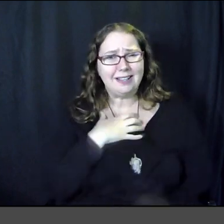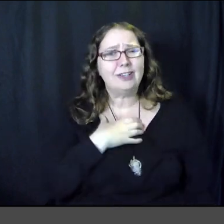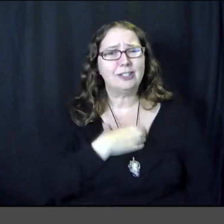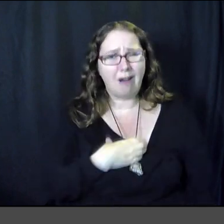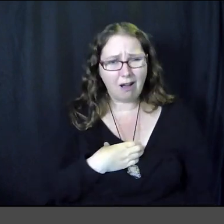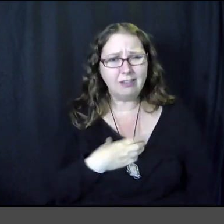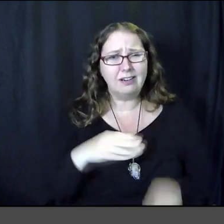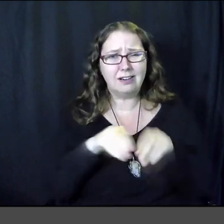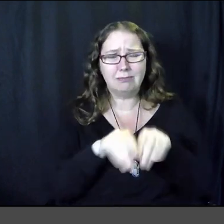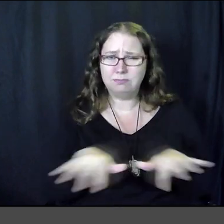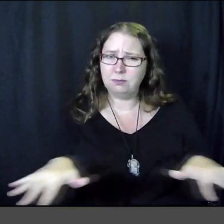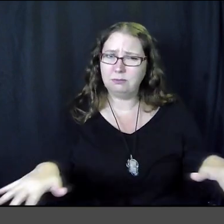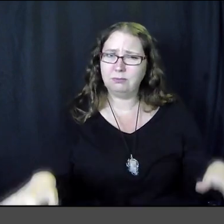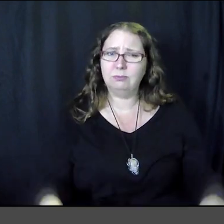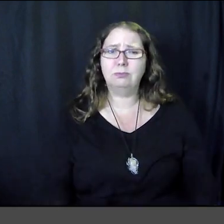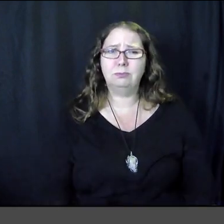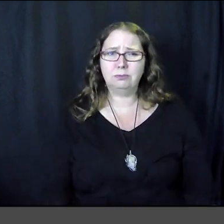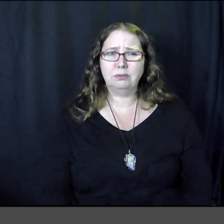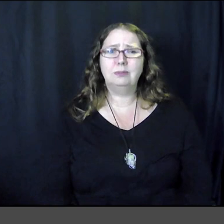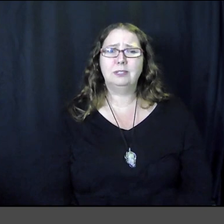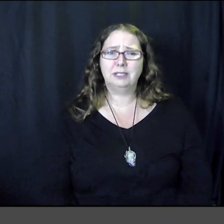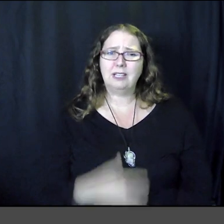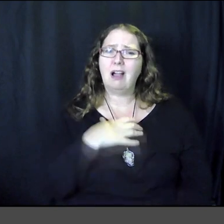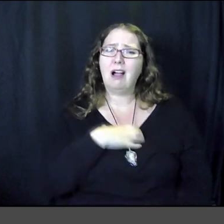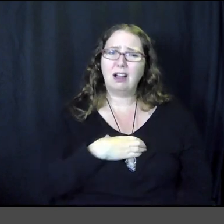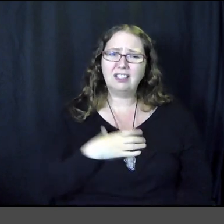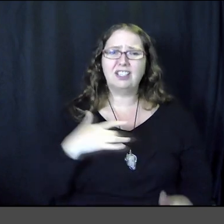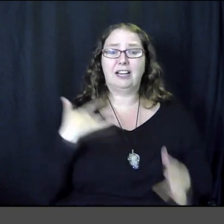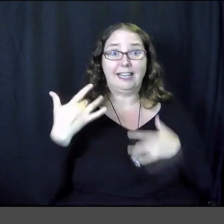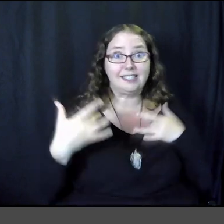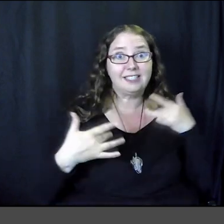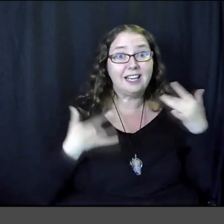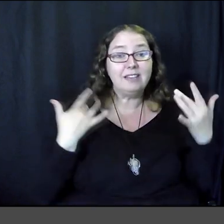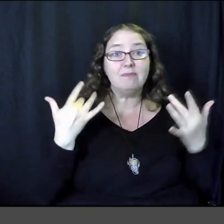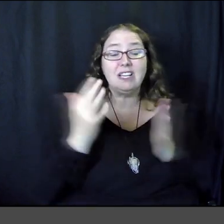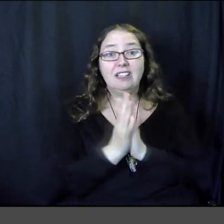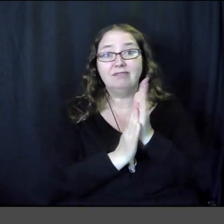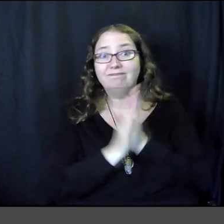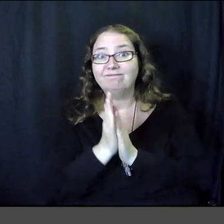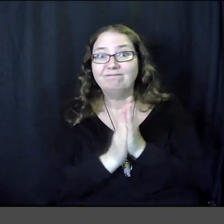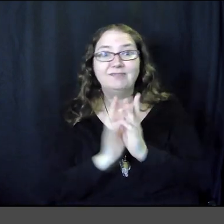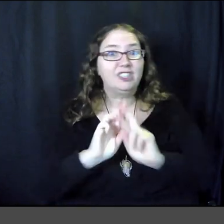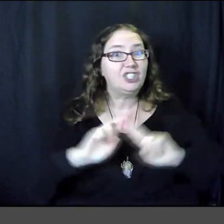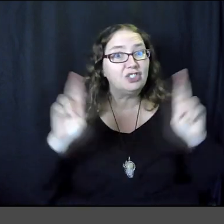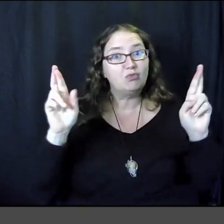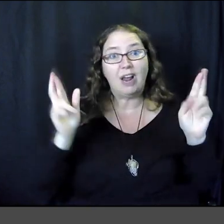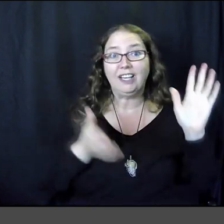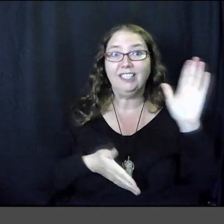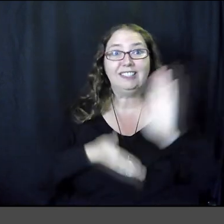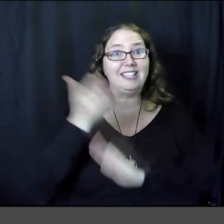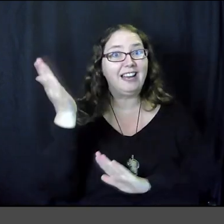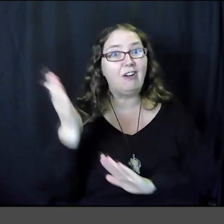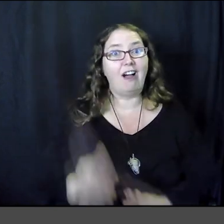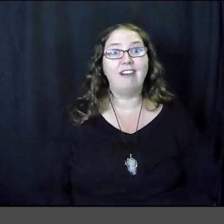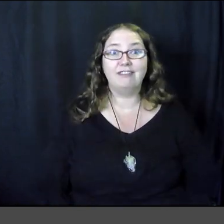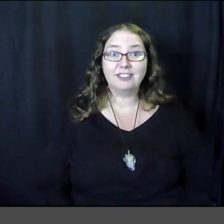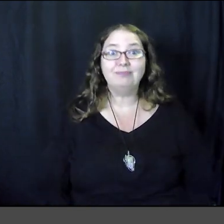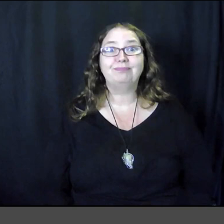AND EXCITEMENT AND JUST READY TO TAKE OFF. JUST READY TO TAKE OFF. AND WE CLAP OUR HANDS.